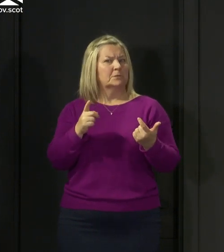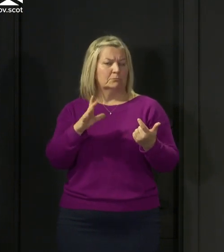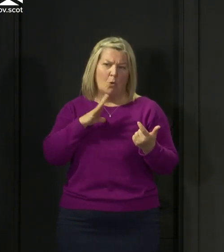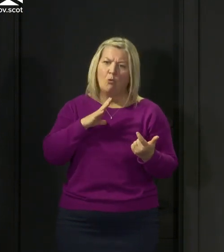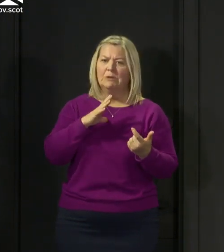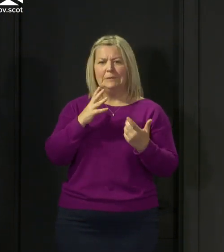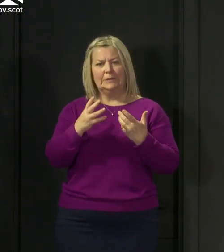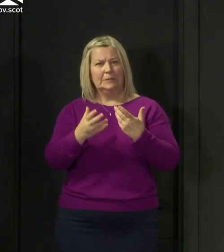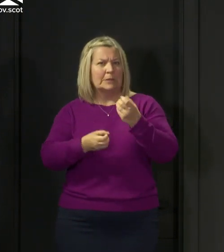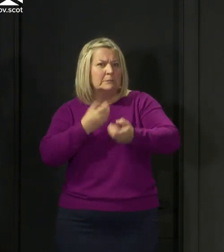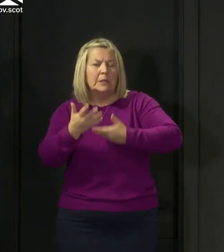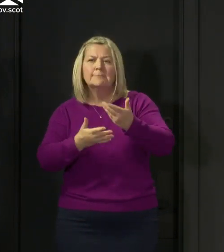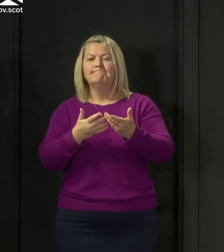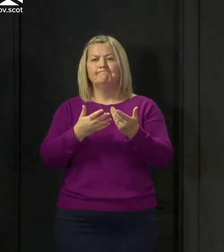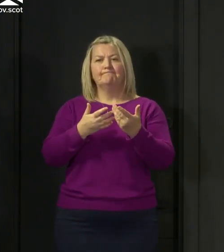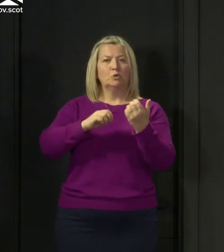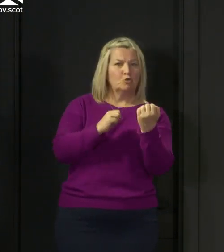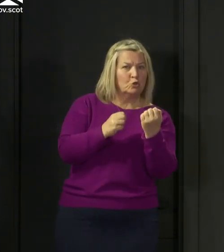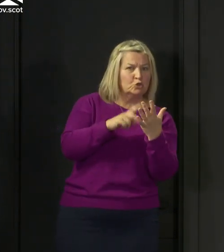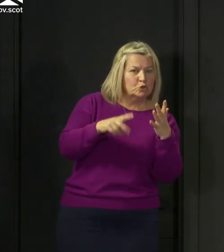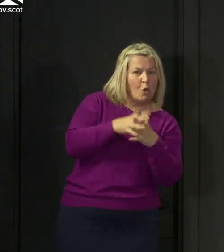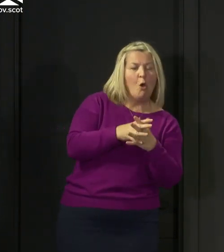south of the border, you know, if you are driving across the England Scottish border,